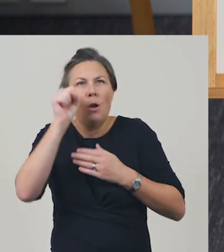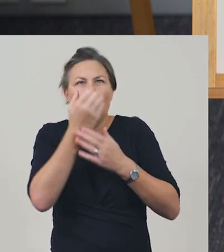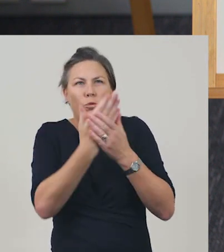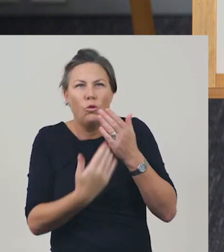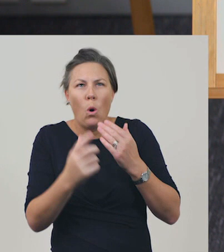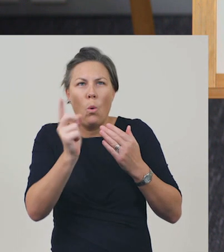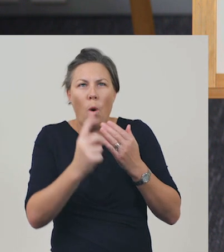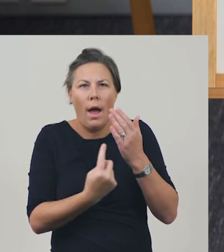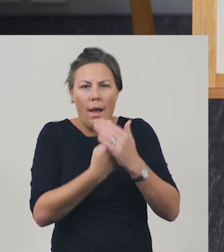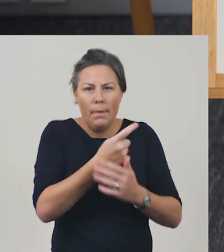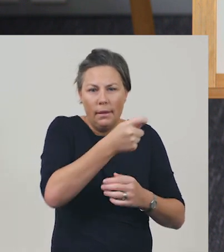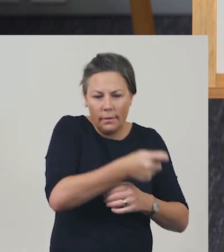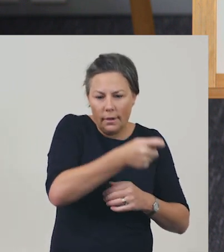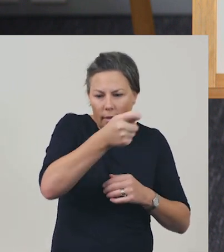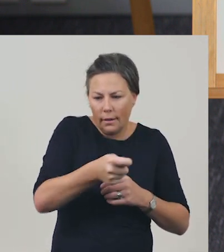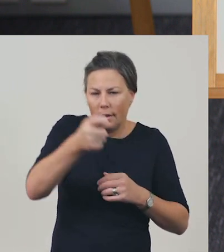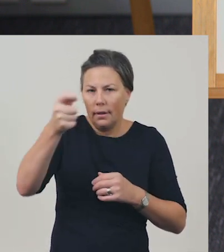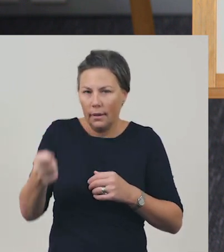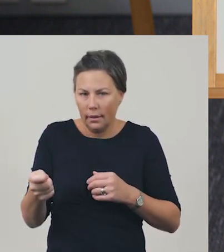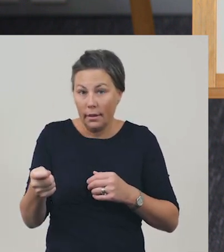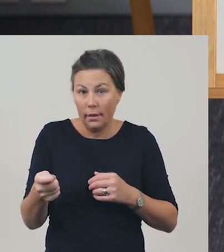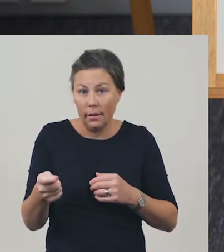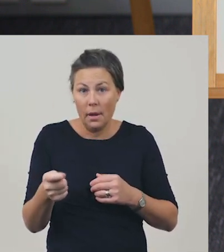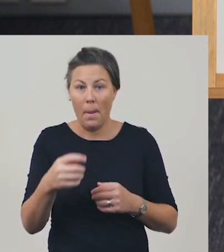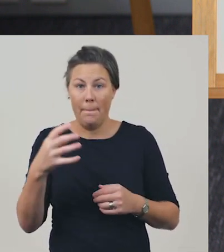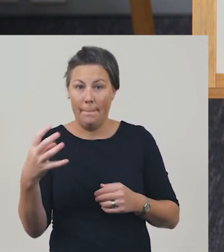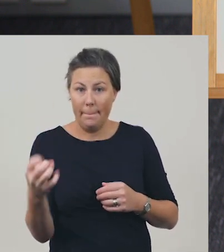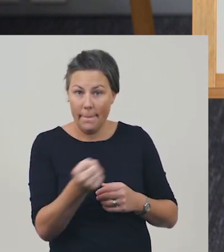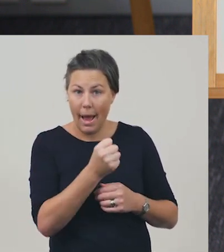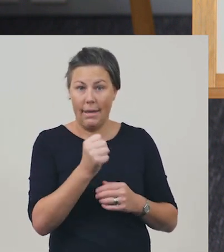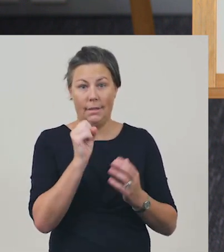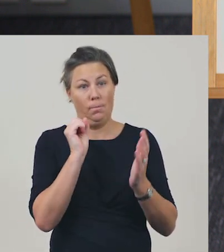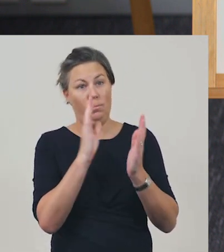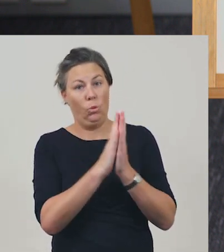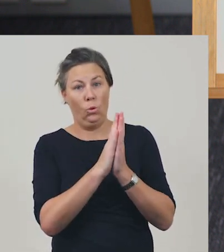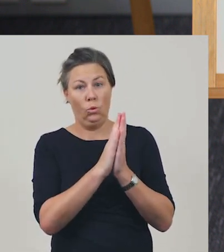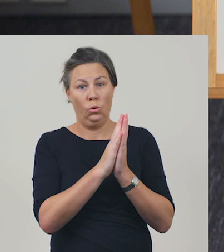The first thing we need to do on a retell planner is write the title of our retell.